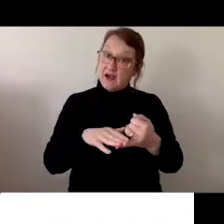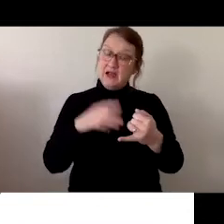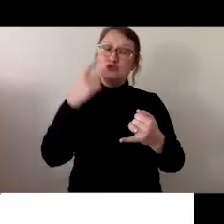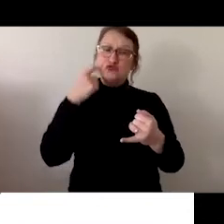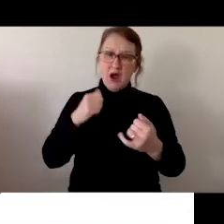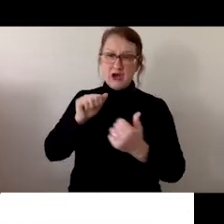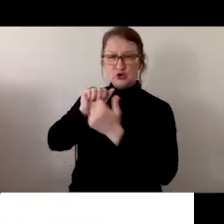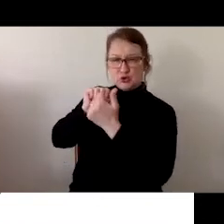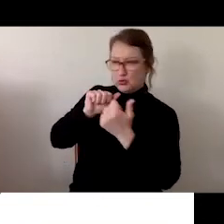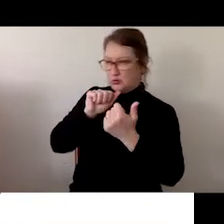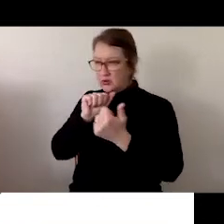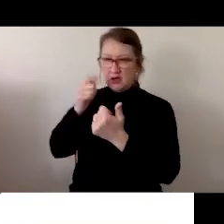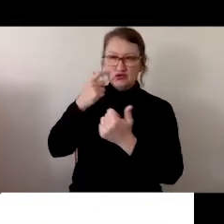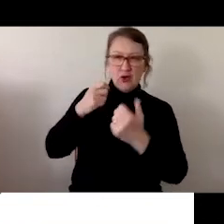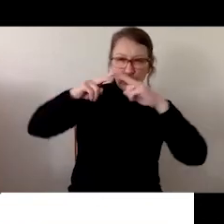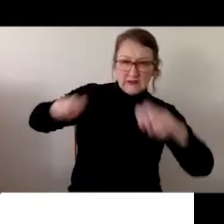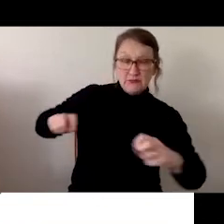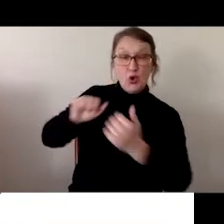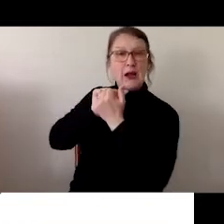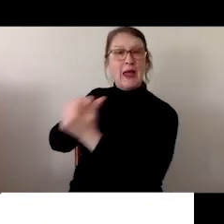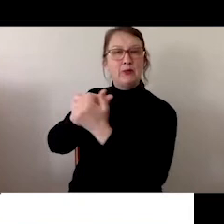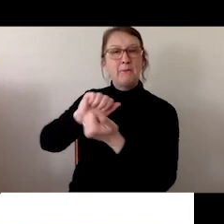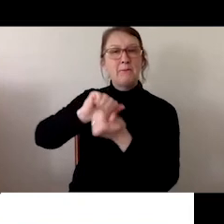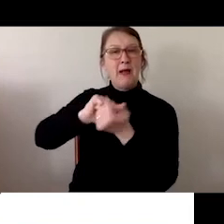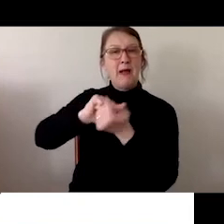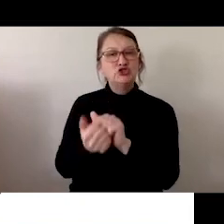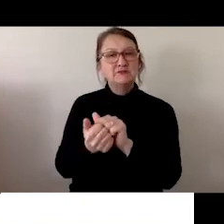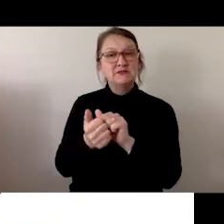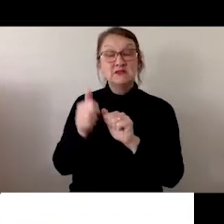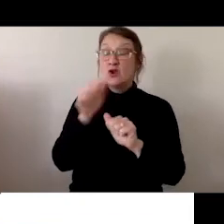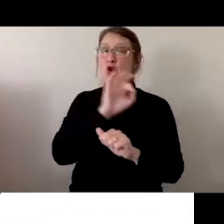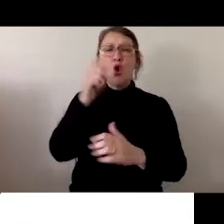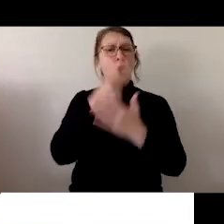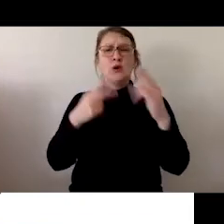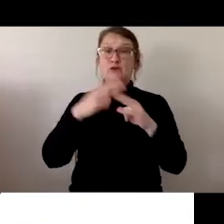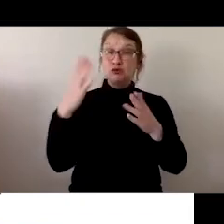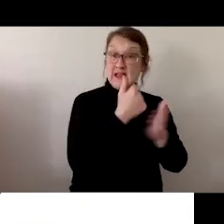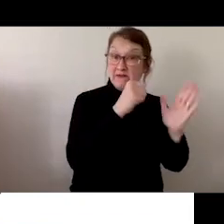that not only are about saving money, but could be about generating new offers.